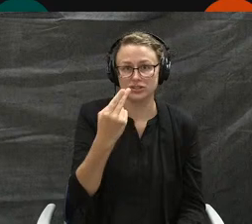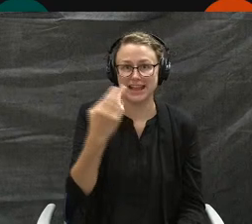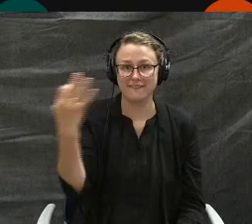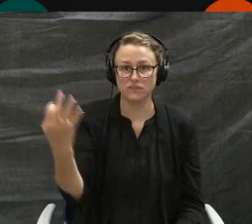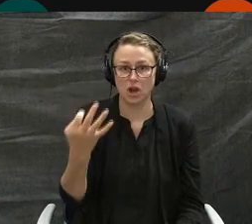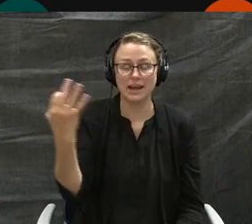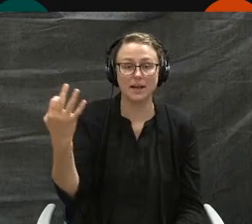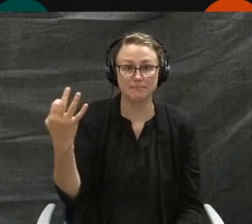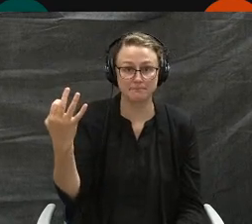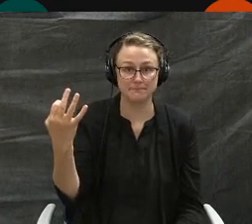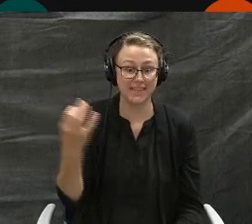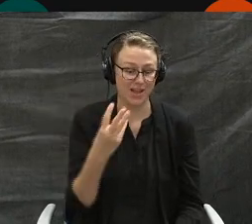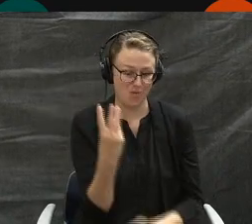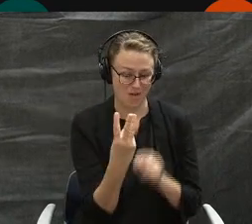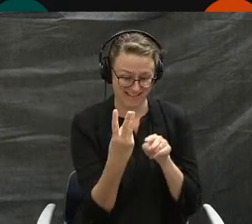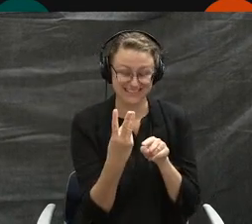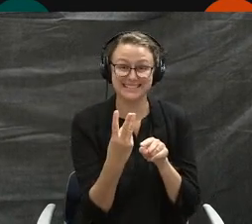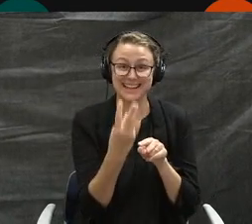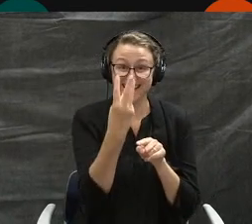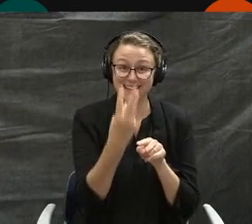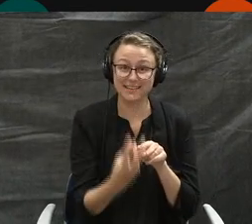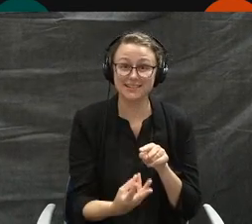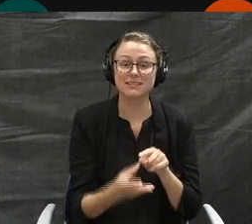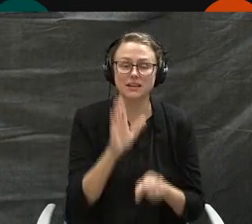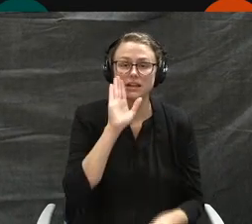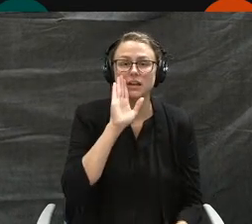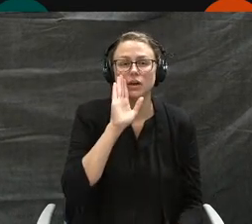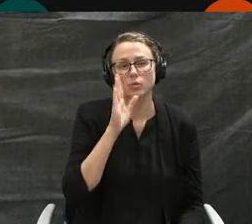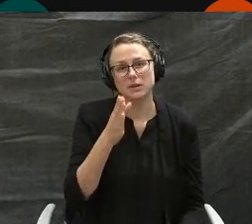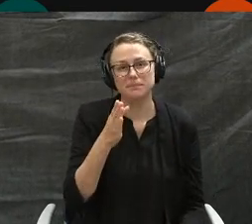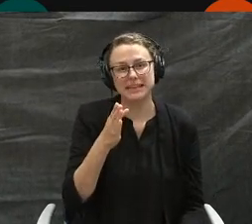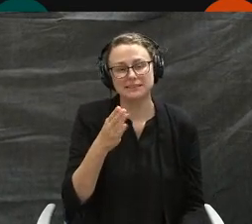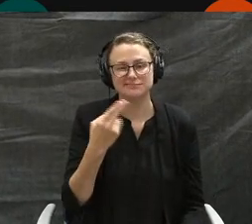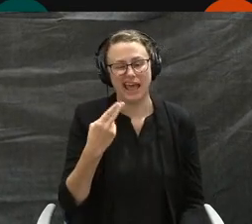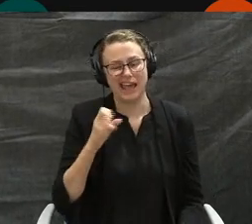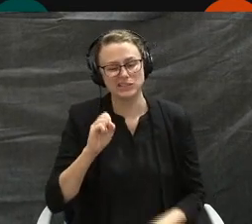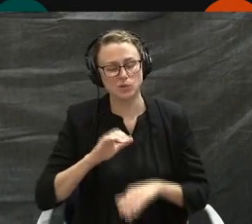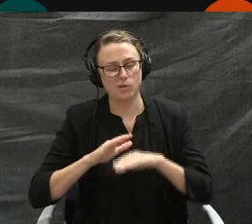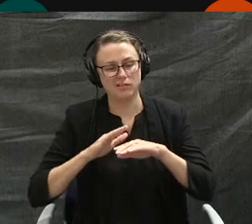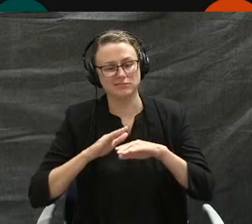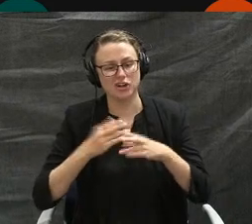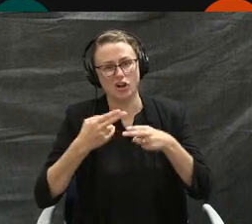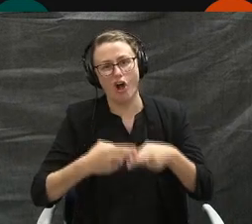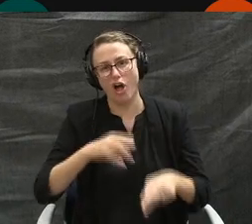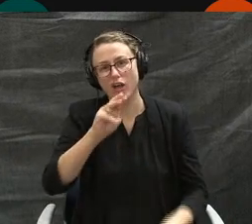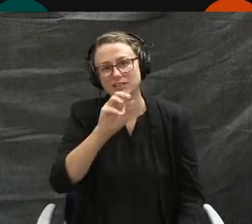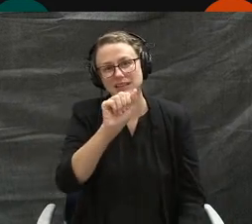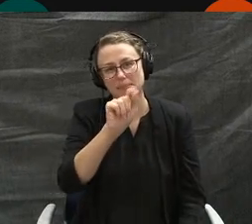and Friday. Wednesday would be a what the high school refers to as a mass day.